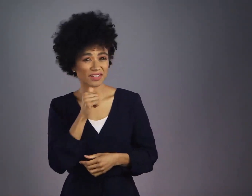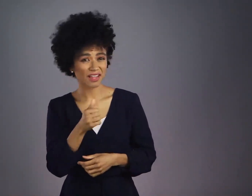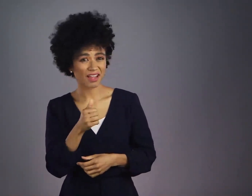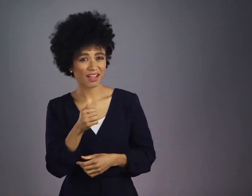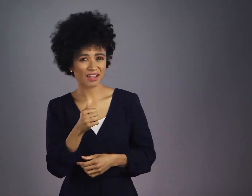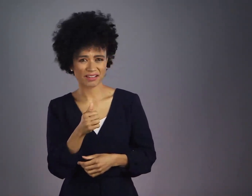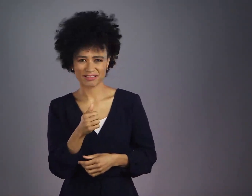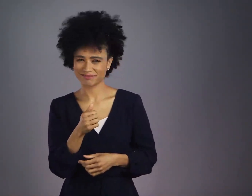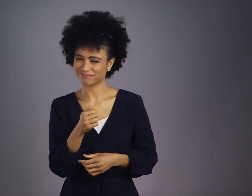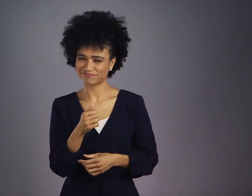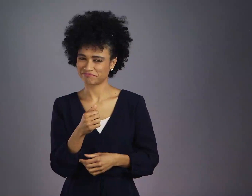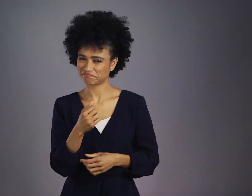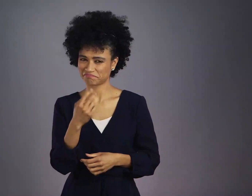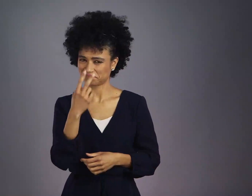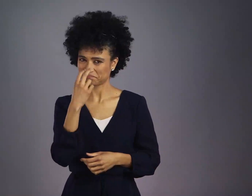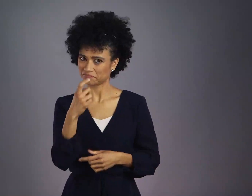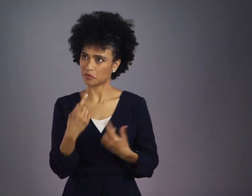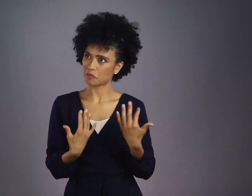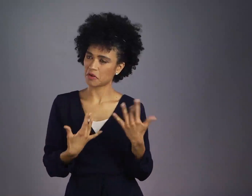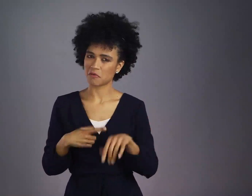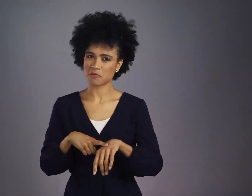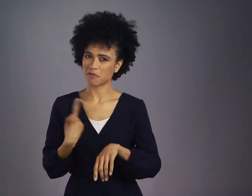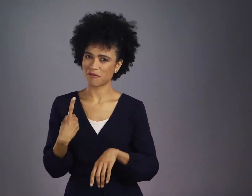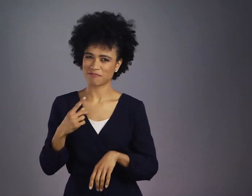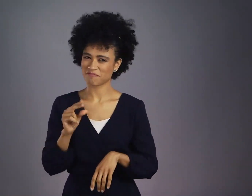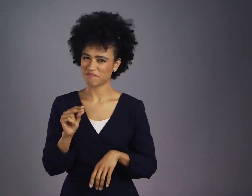If he does not, you will probably not have long to wait.